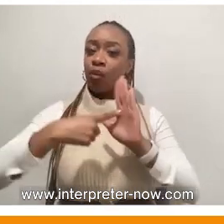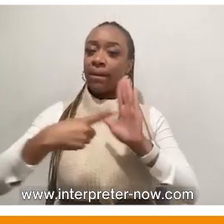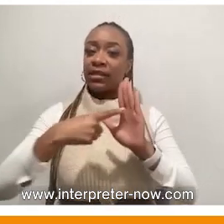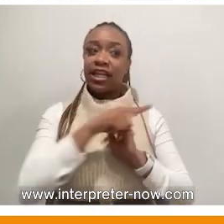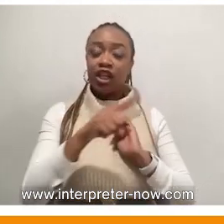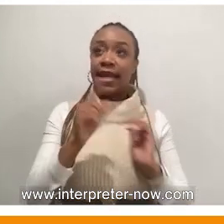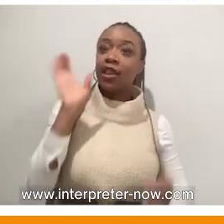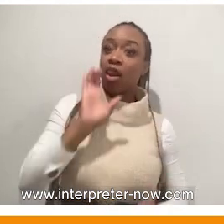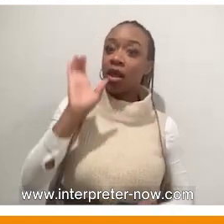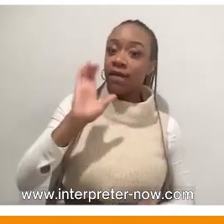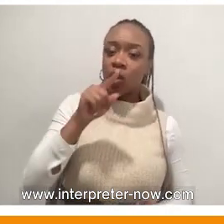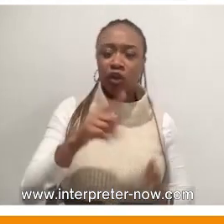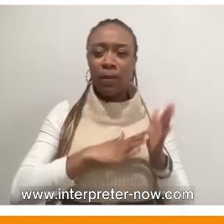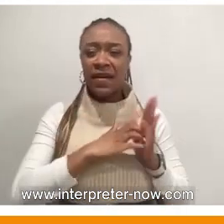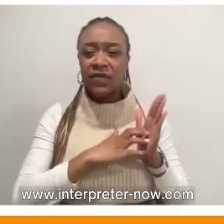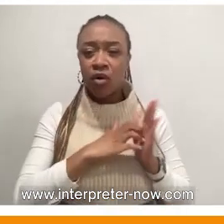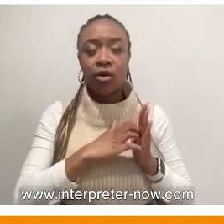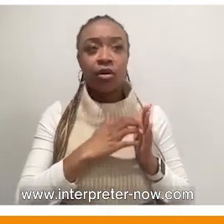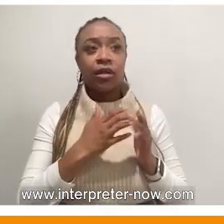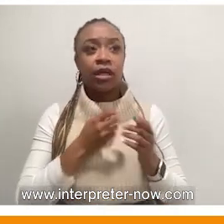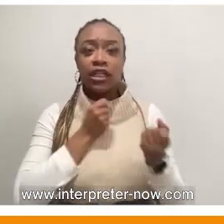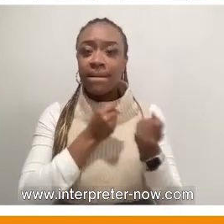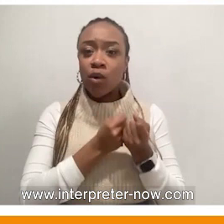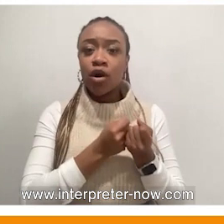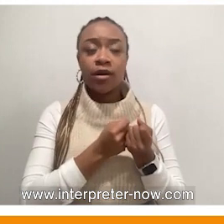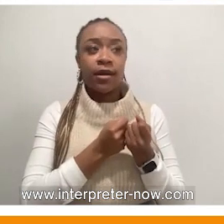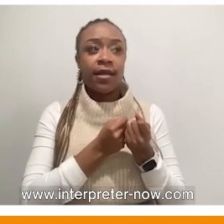for. I think by you starting to be vulnerable, starting to stand up for the causes that they